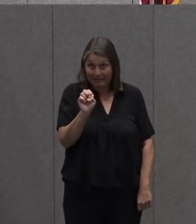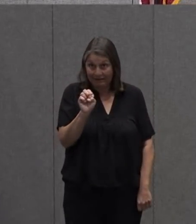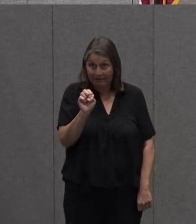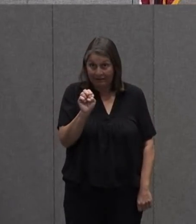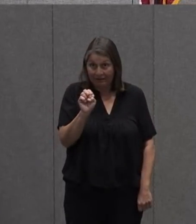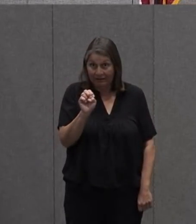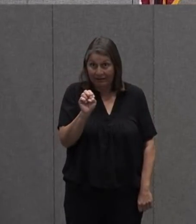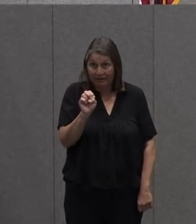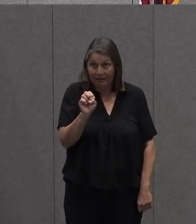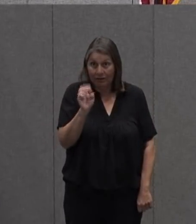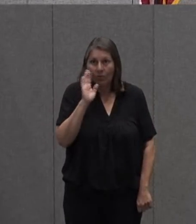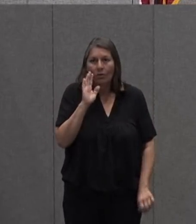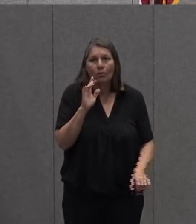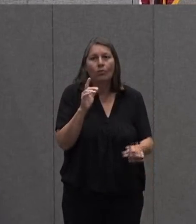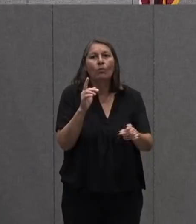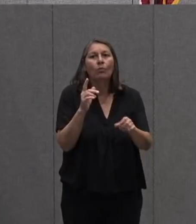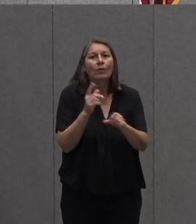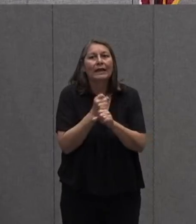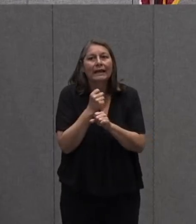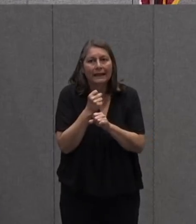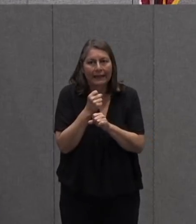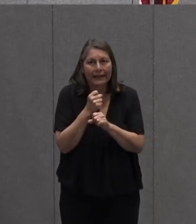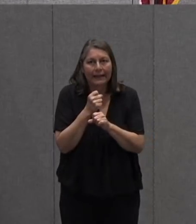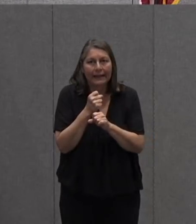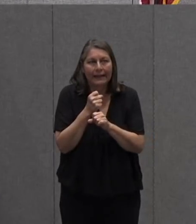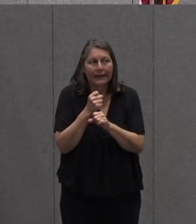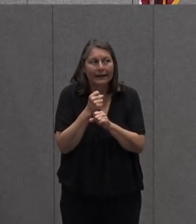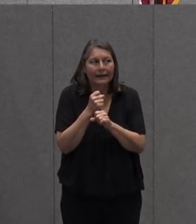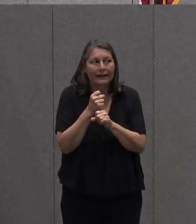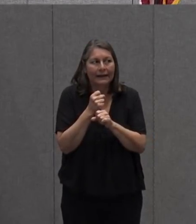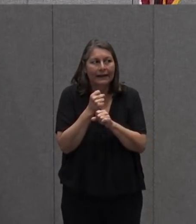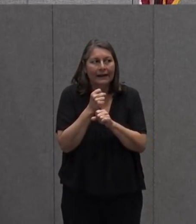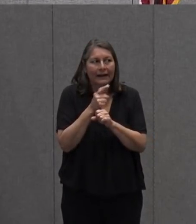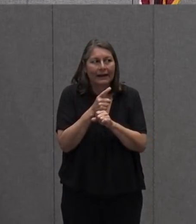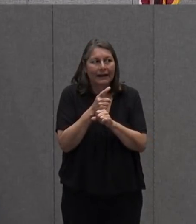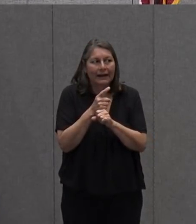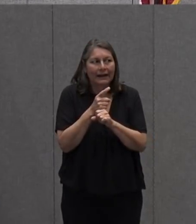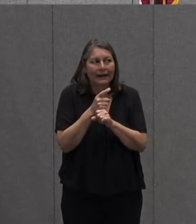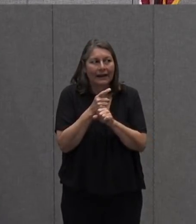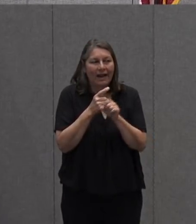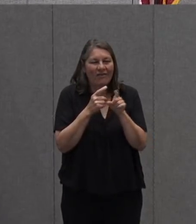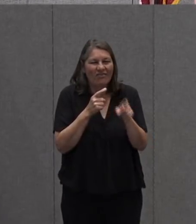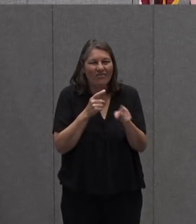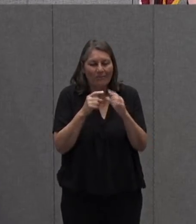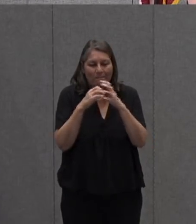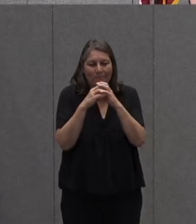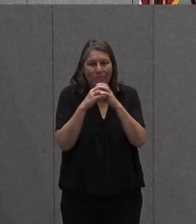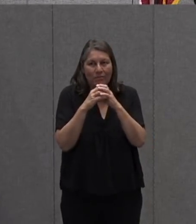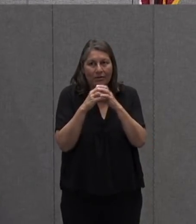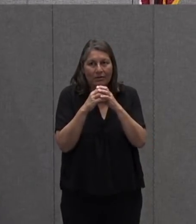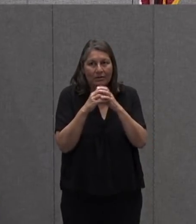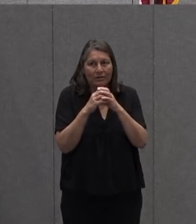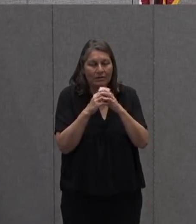is going to win the pom-pom for the round. Okay, I have a question, though. Read doesn't have a prefix.